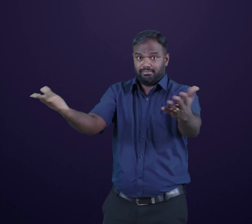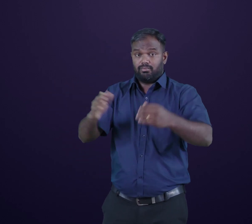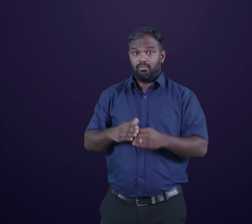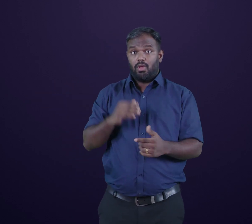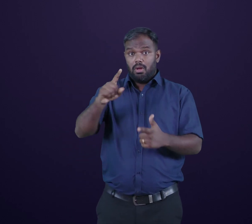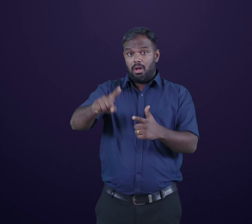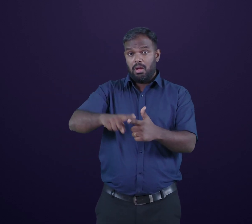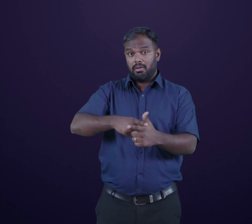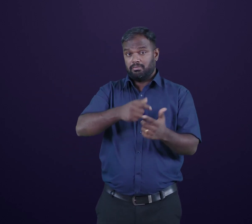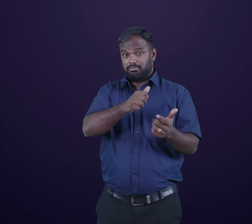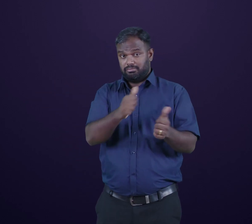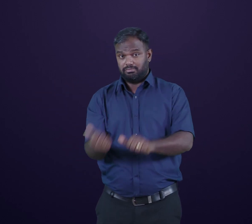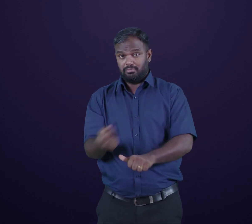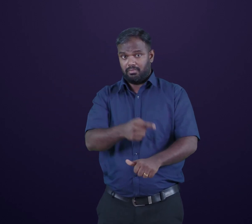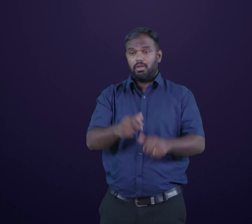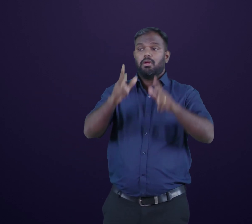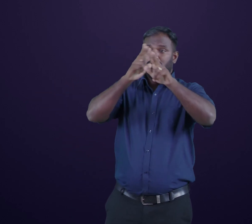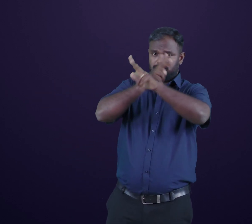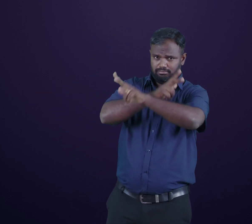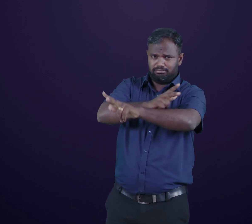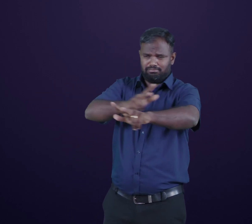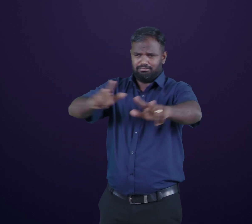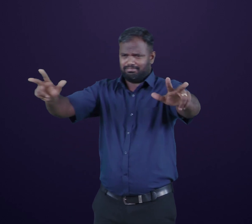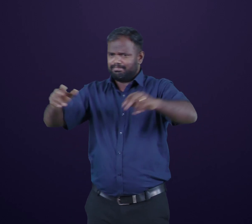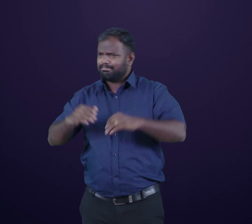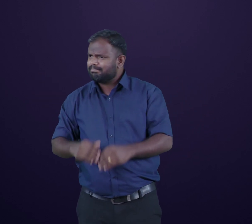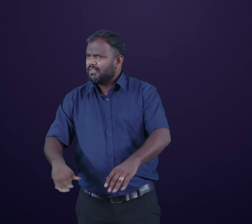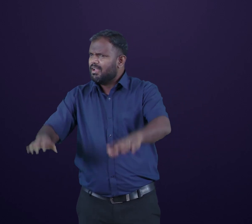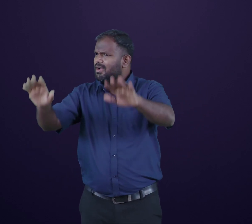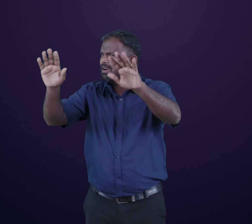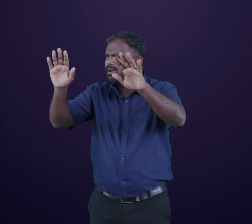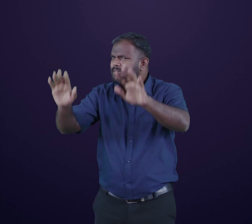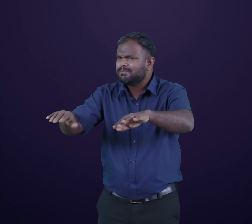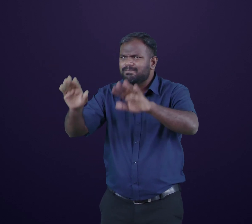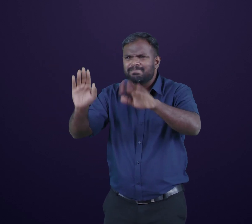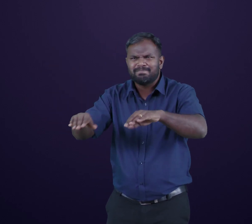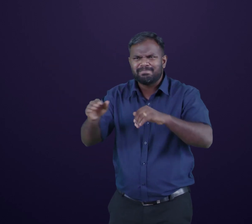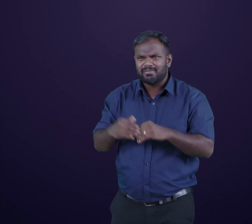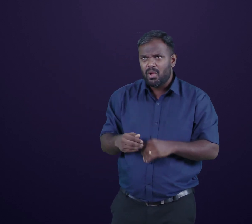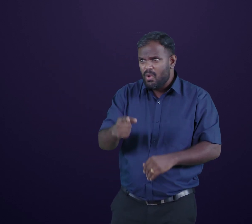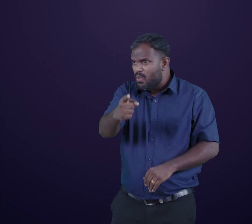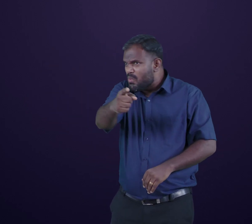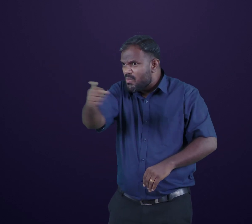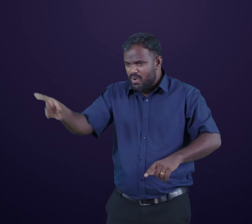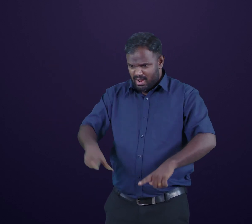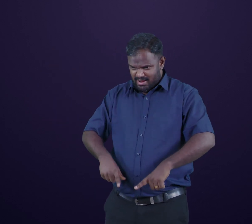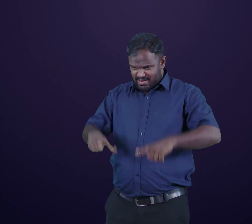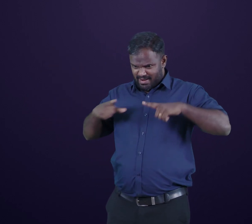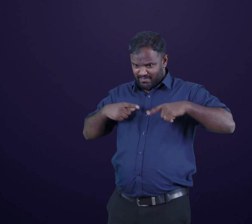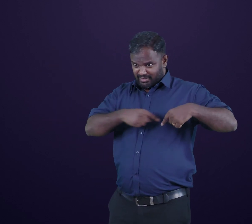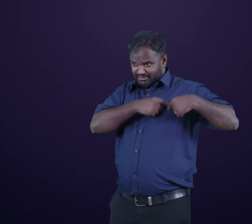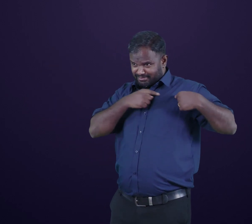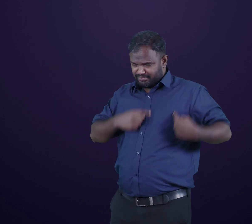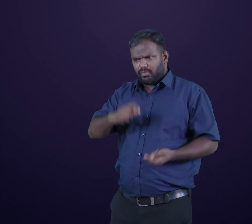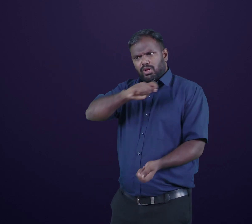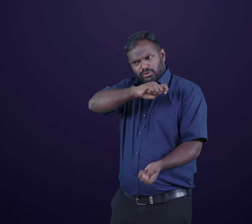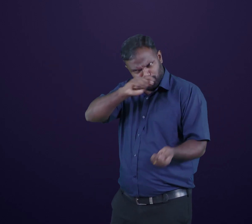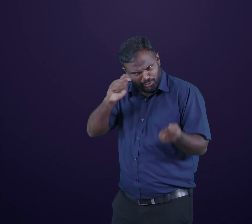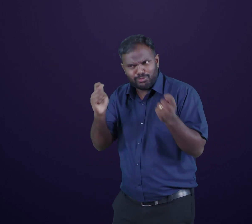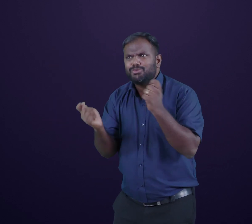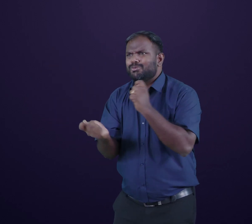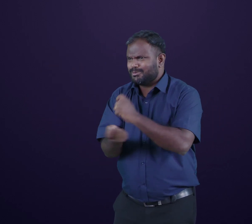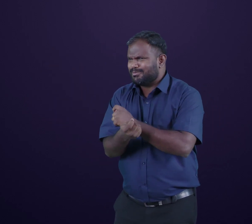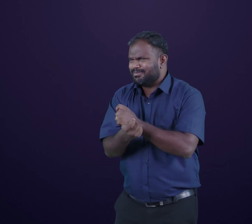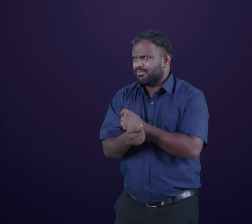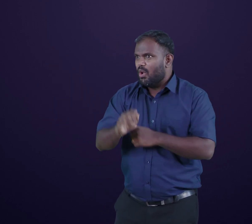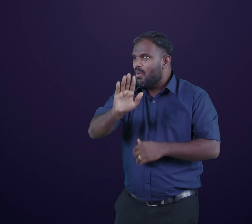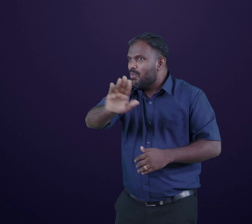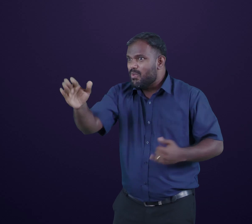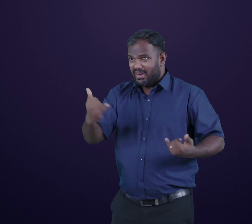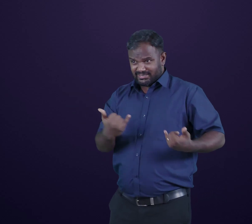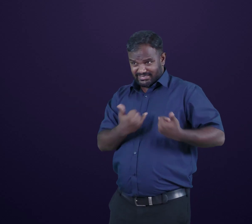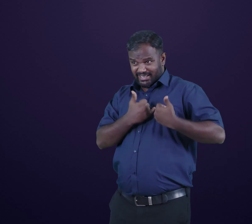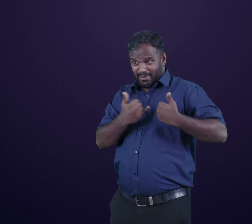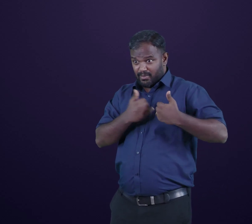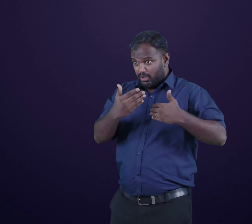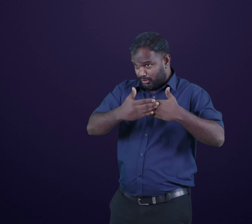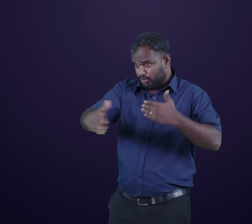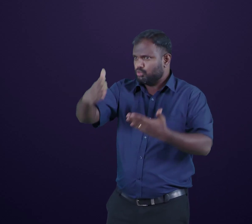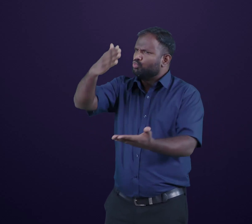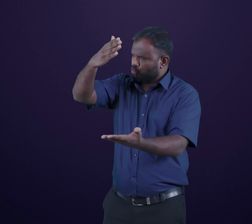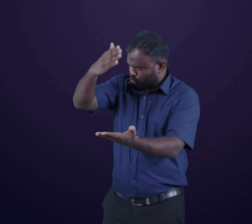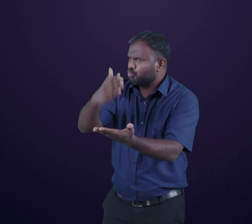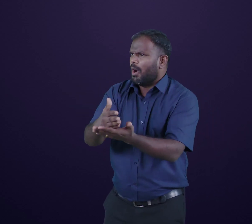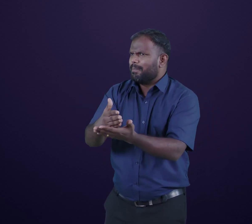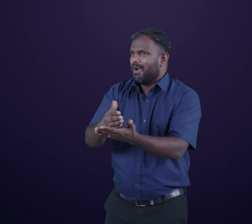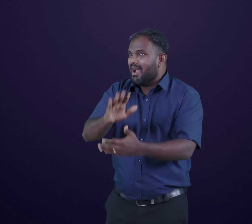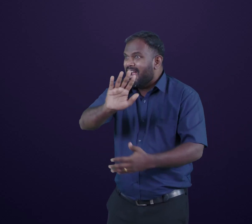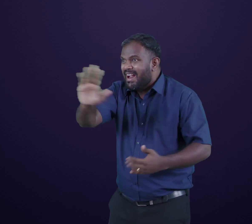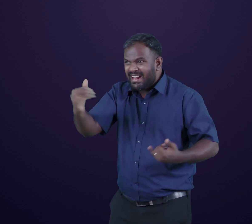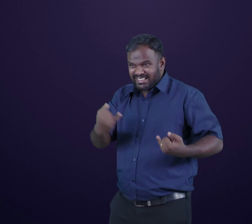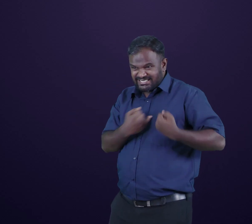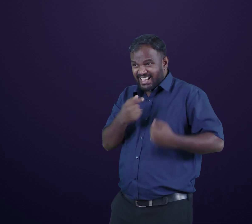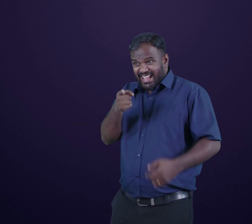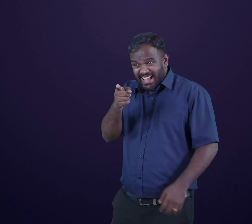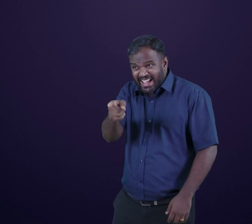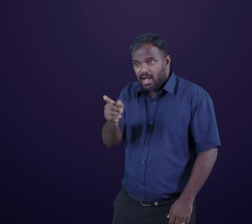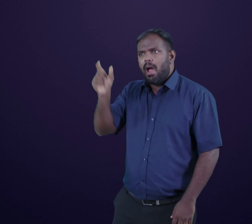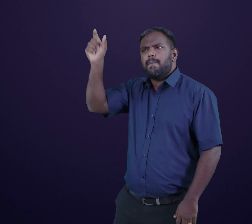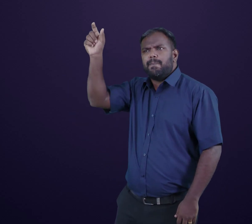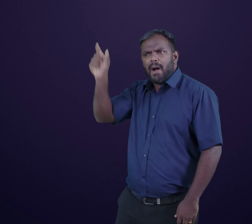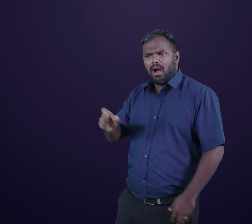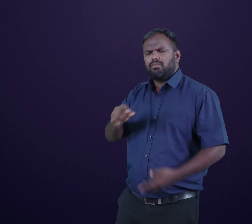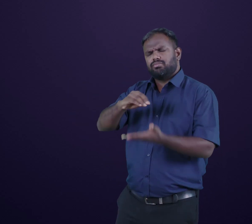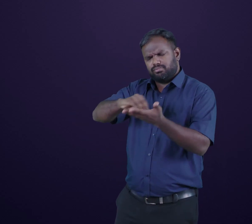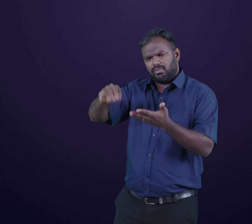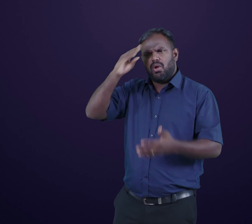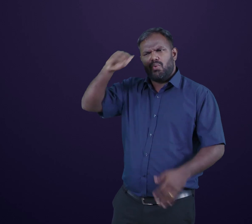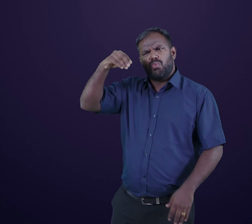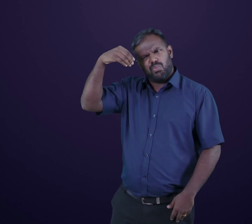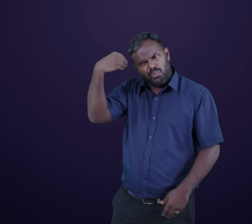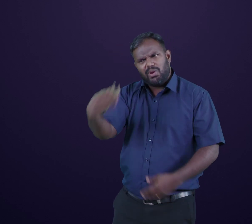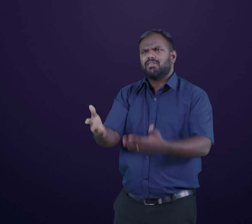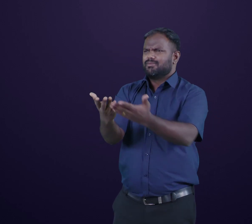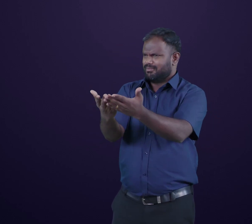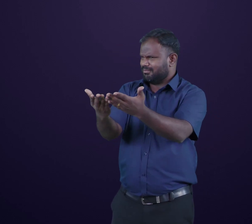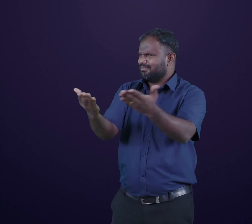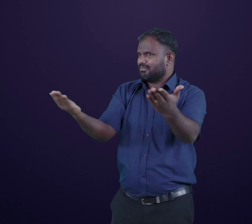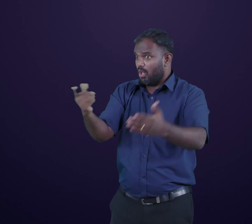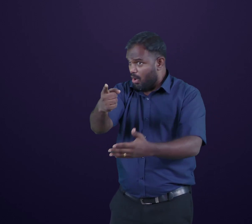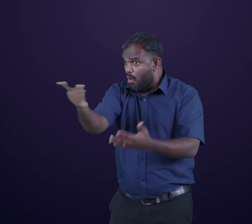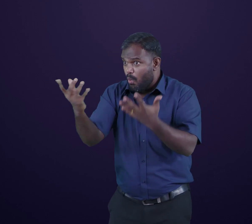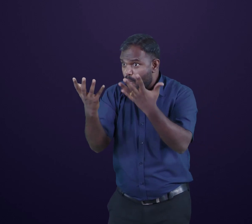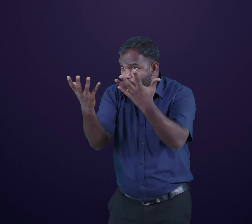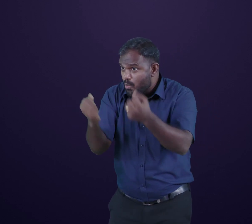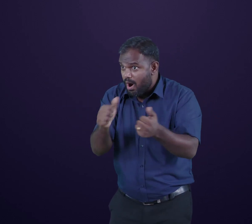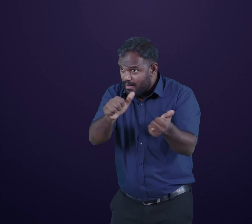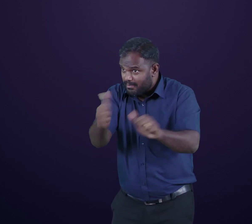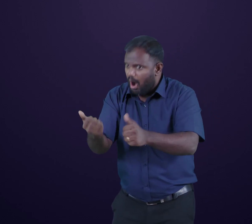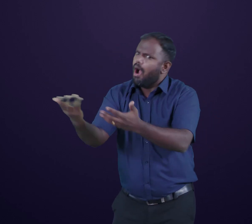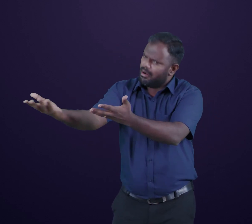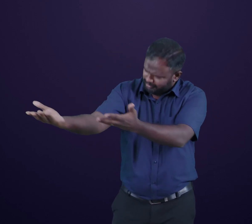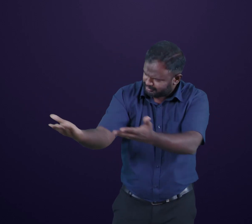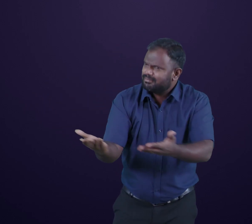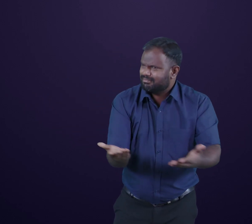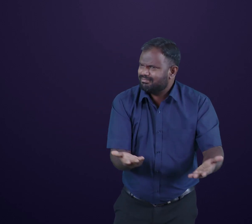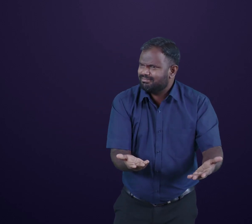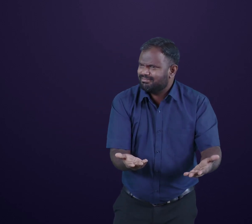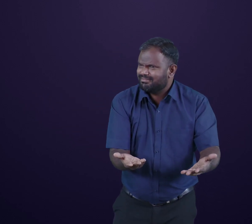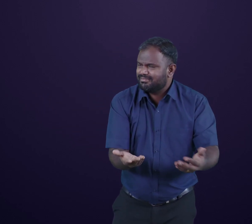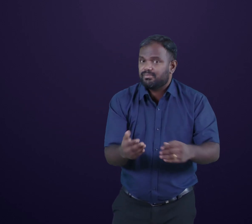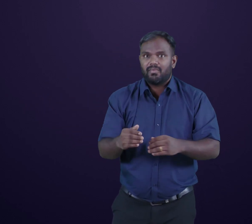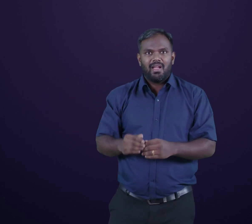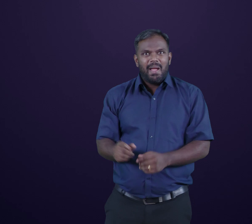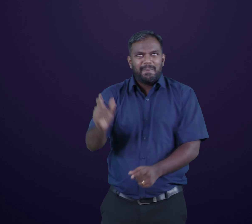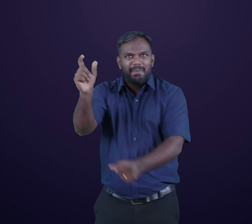He told them to be baptized to show that they wanted to change their lives, and then their sins would be forgiven.